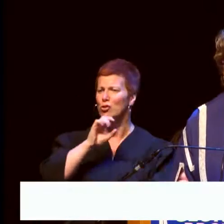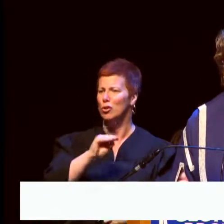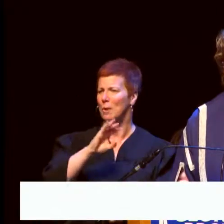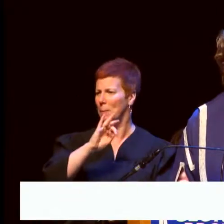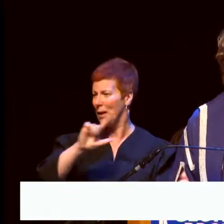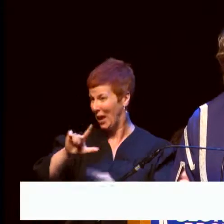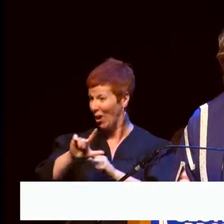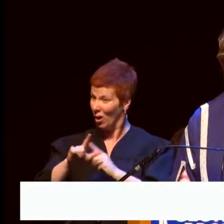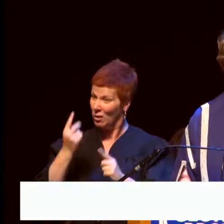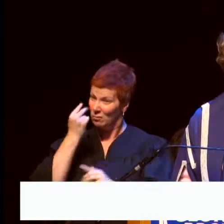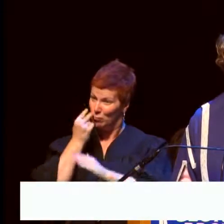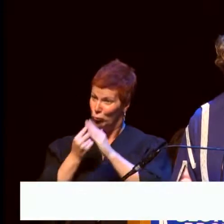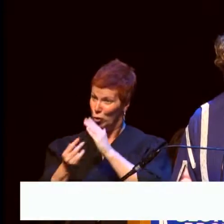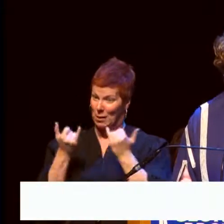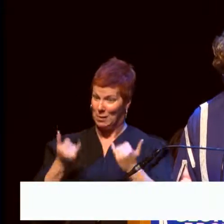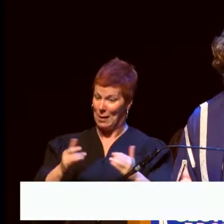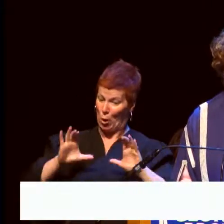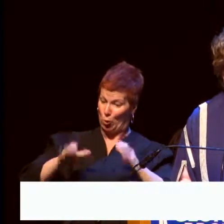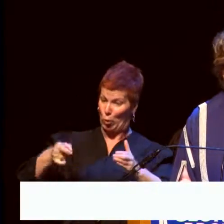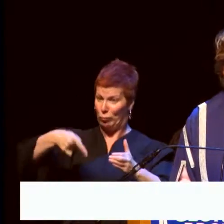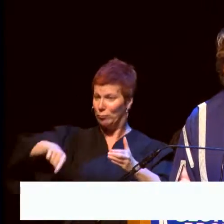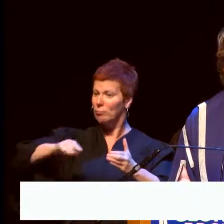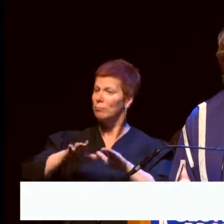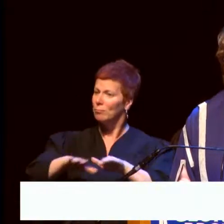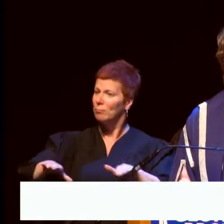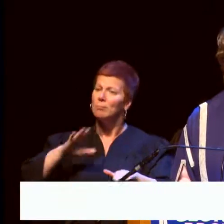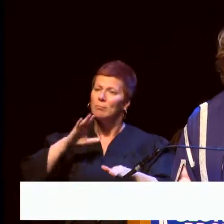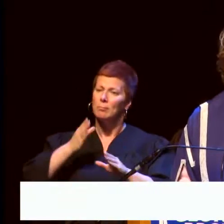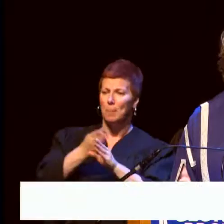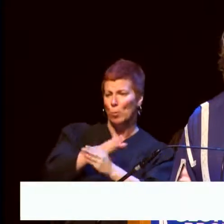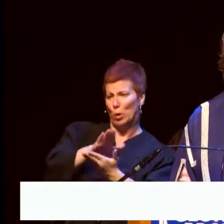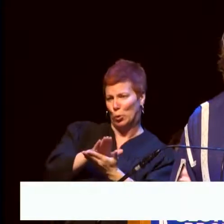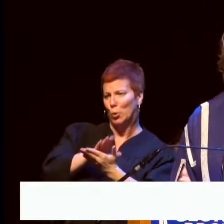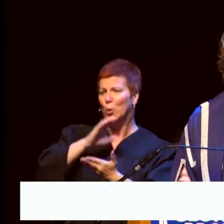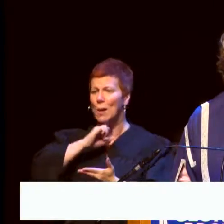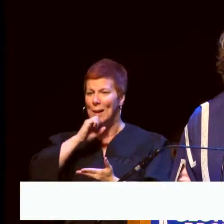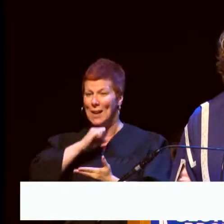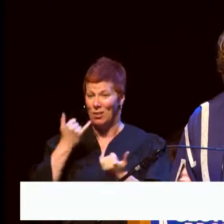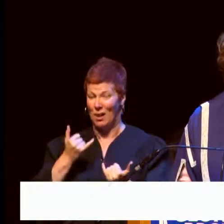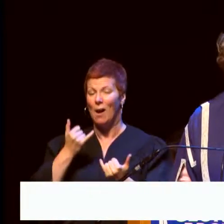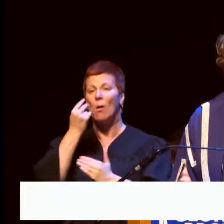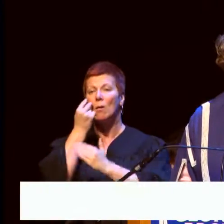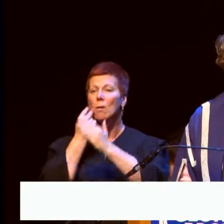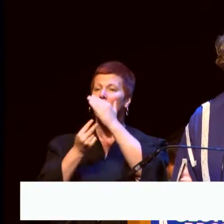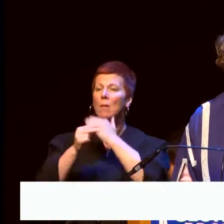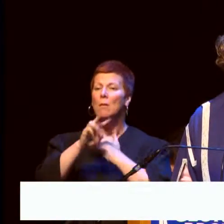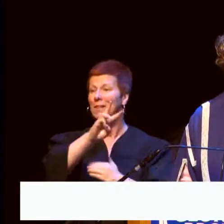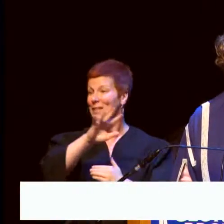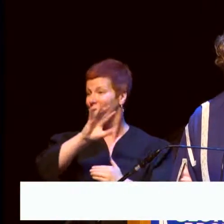IN PRE-SCHOOL TODAY WILL WORK IN JOBS THAT DON'T CURRENTLY EXIST.